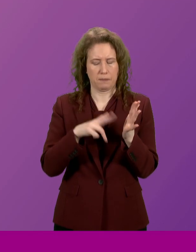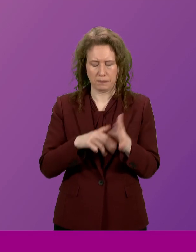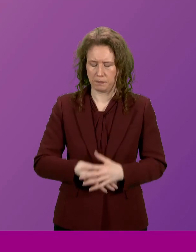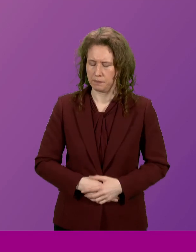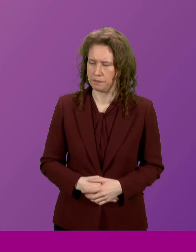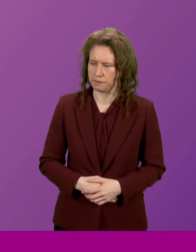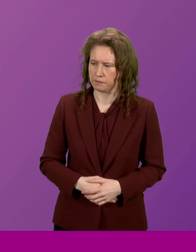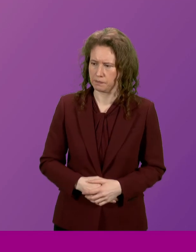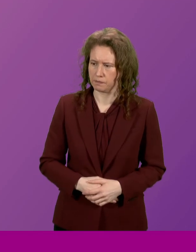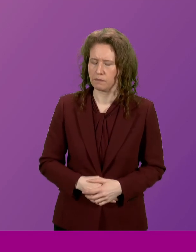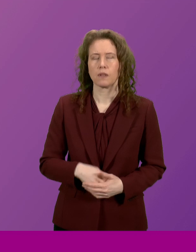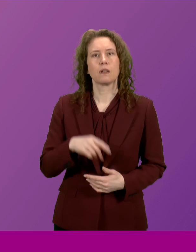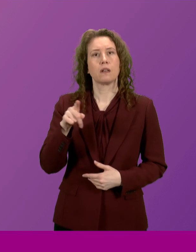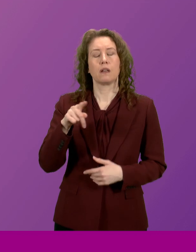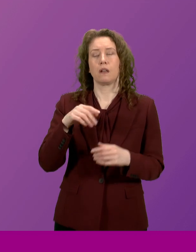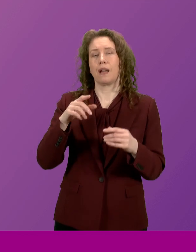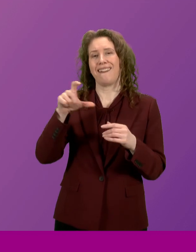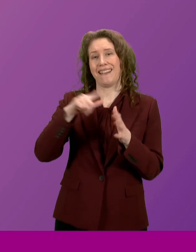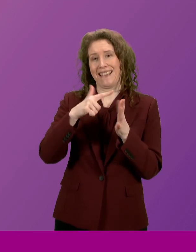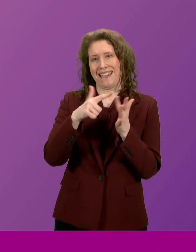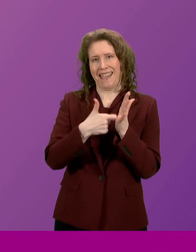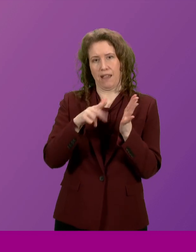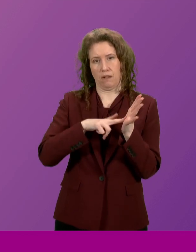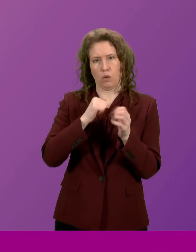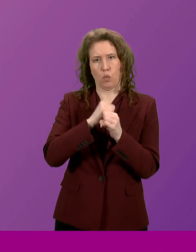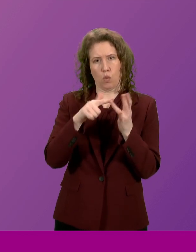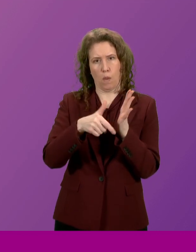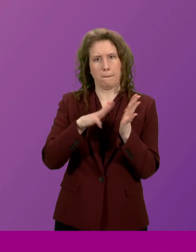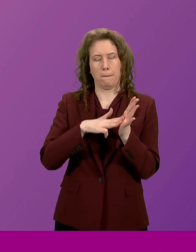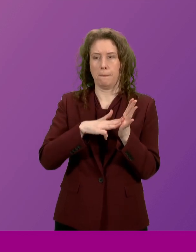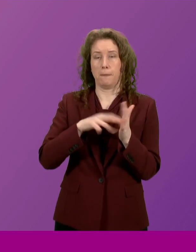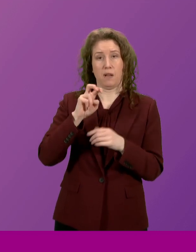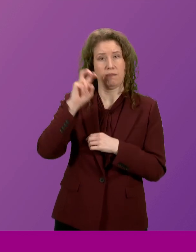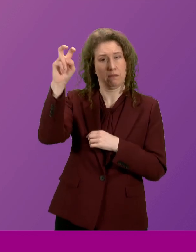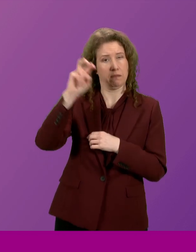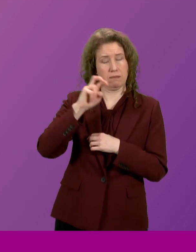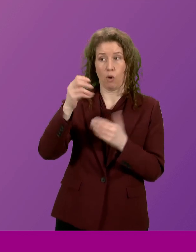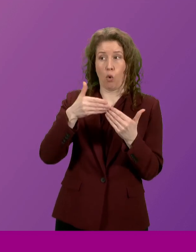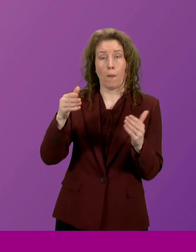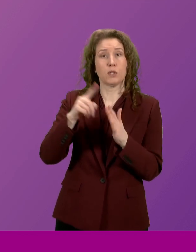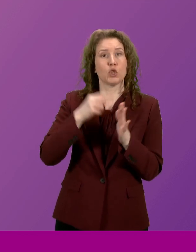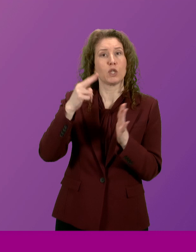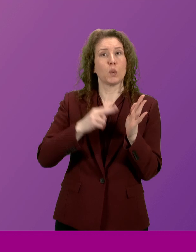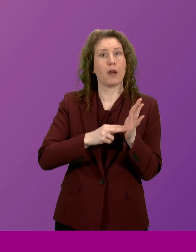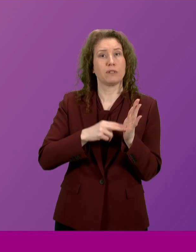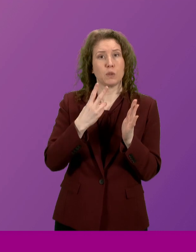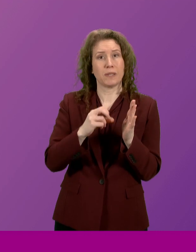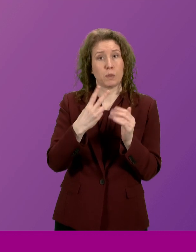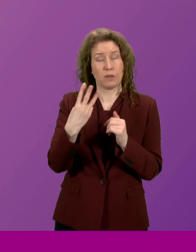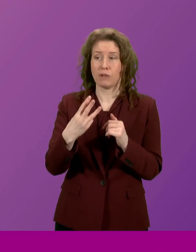The Cairngorm funicular railway opened in January 2023 after four years of repairs